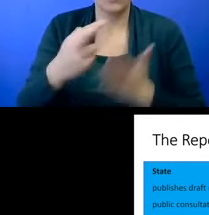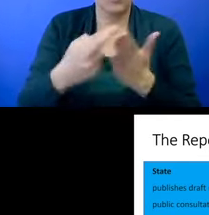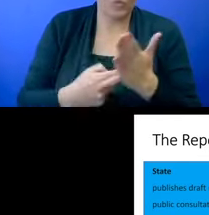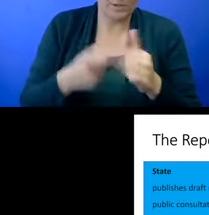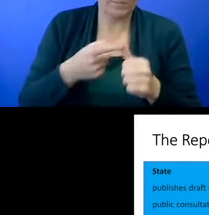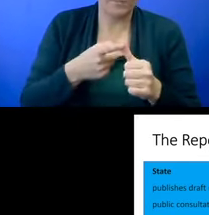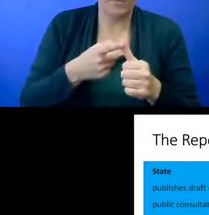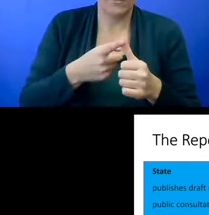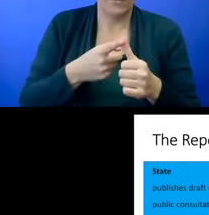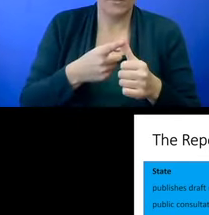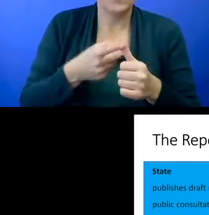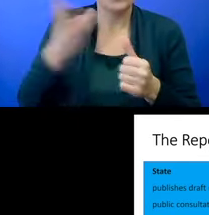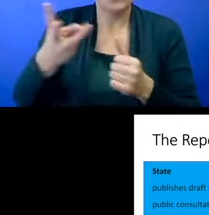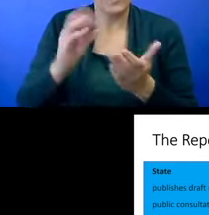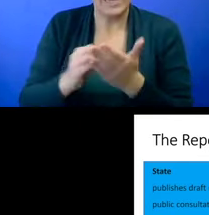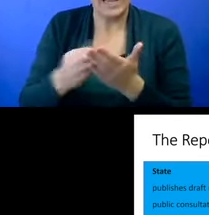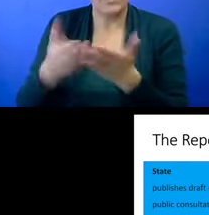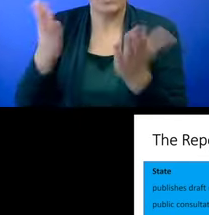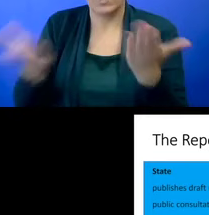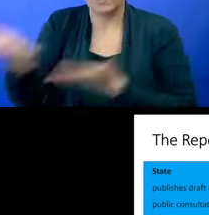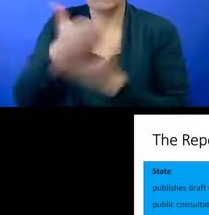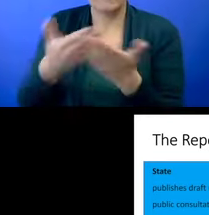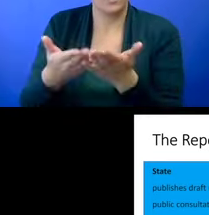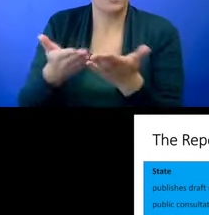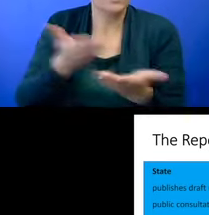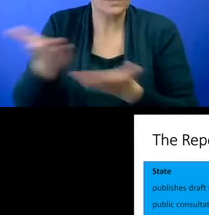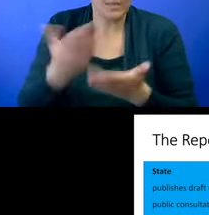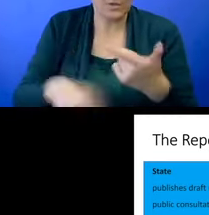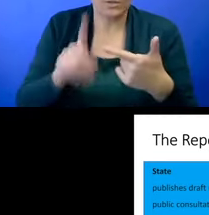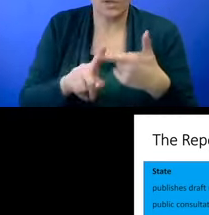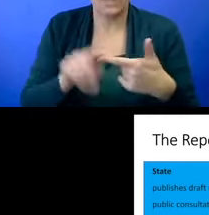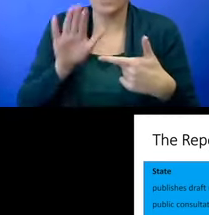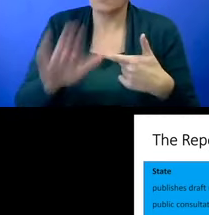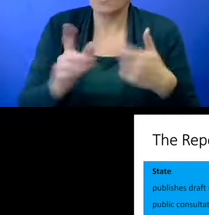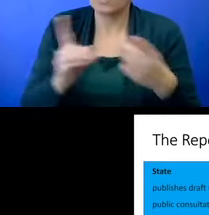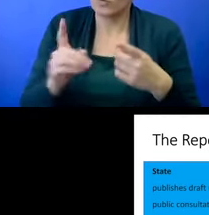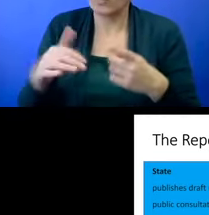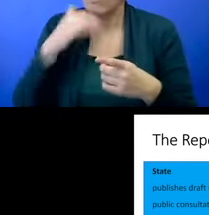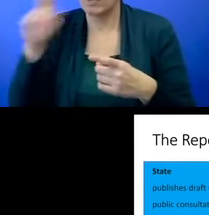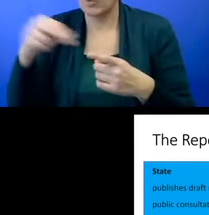They hold public consultations - they're required to do this by the United Nations –